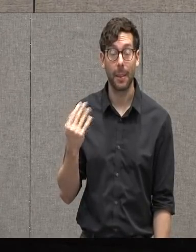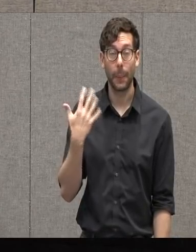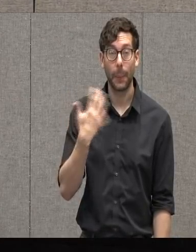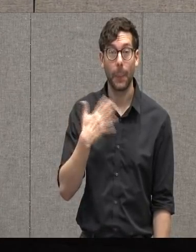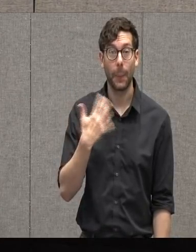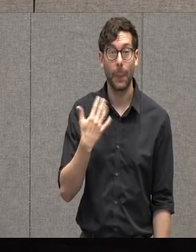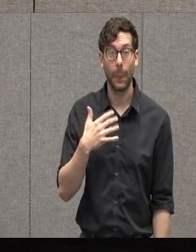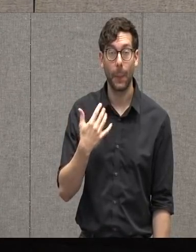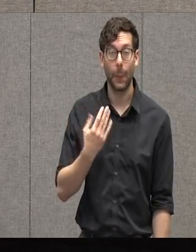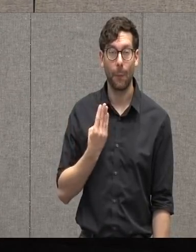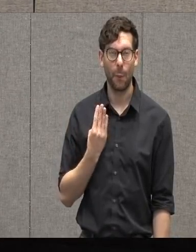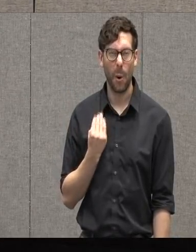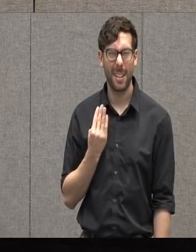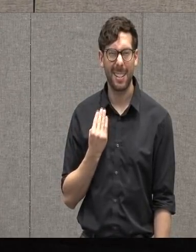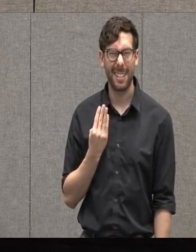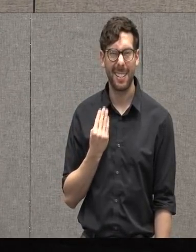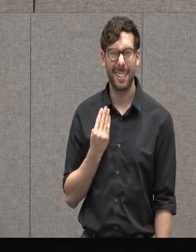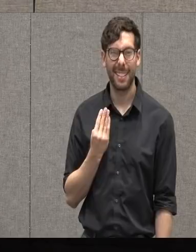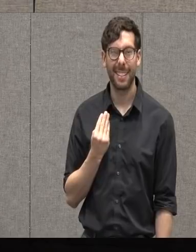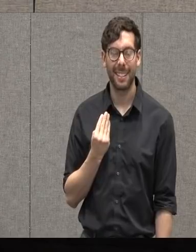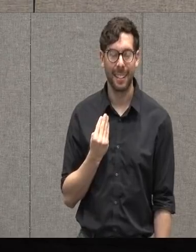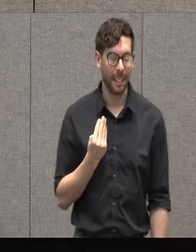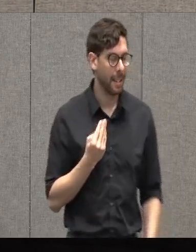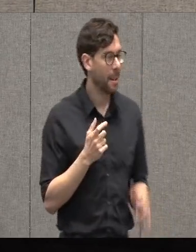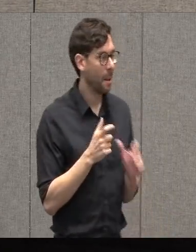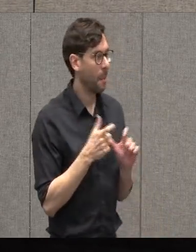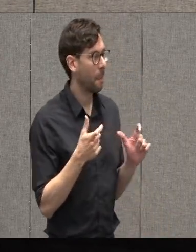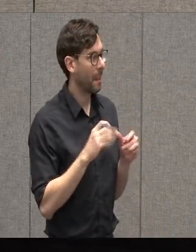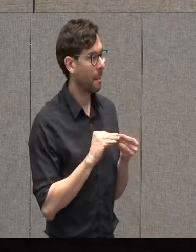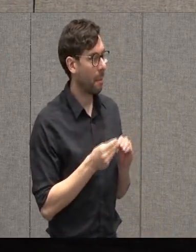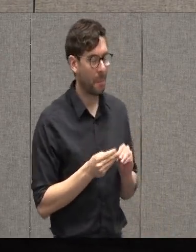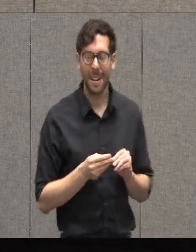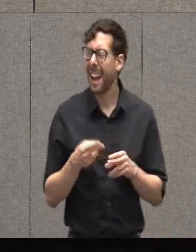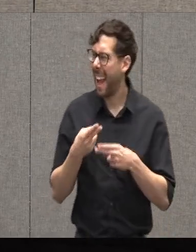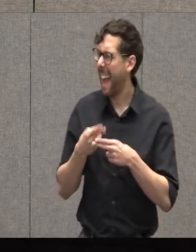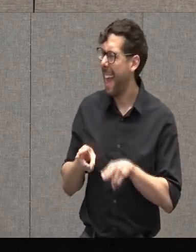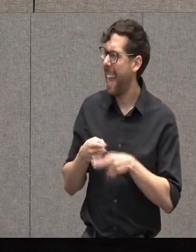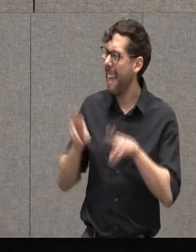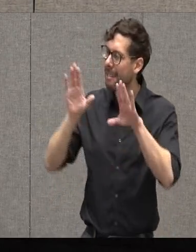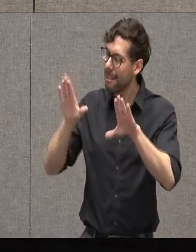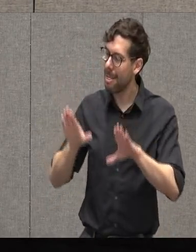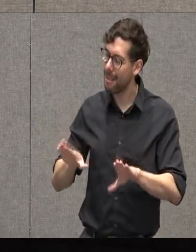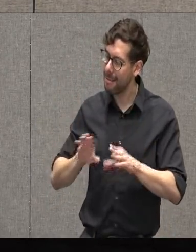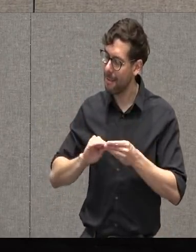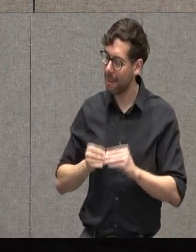I got 14. That's a big number. It's egg-cellent. It is an egg-cellent number.